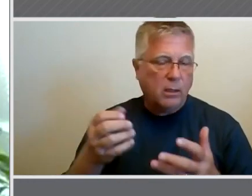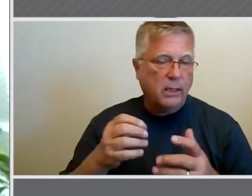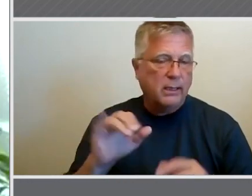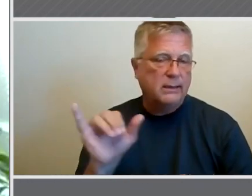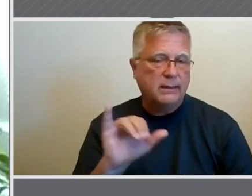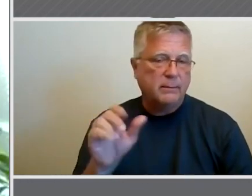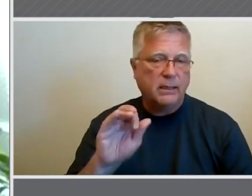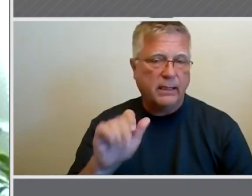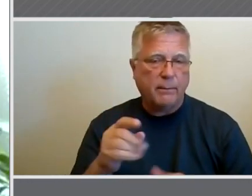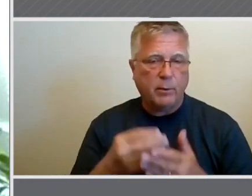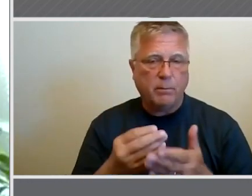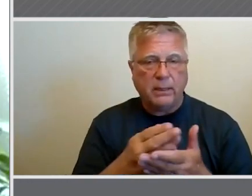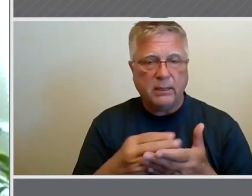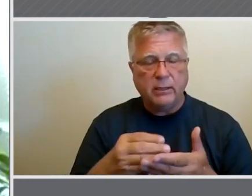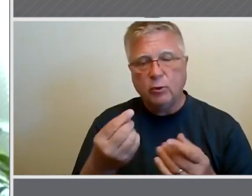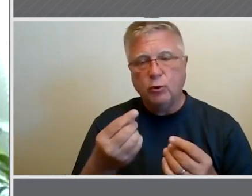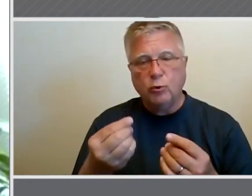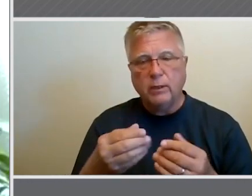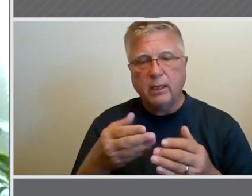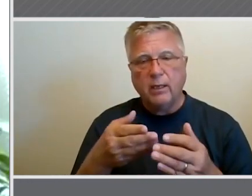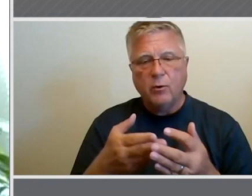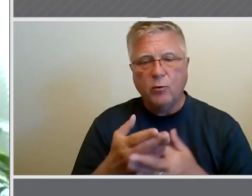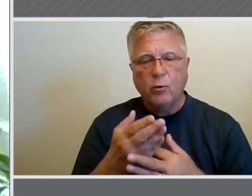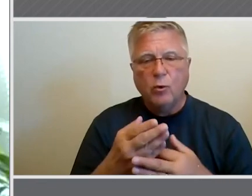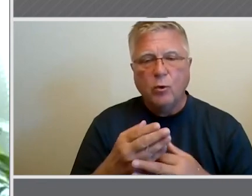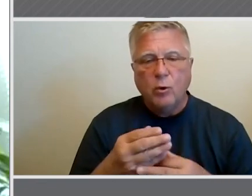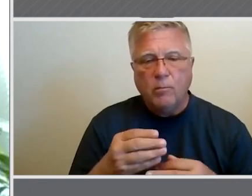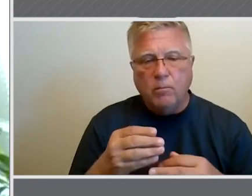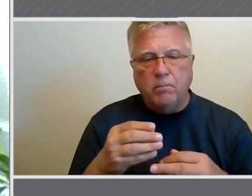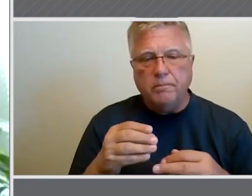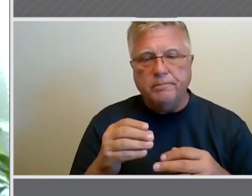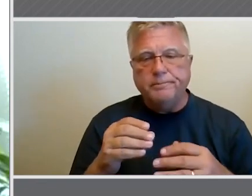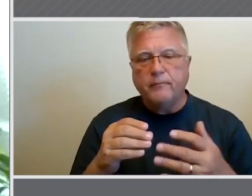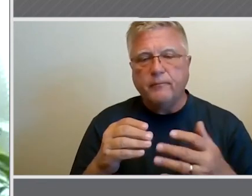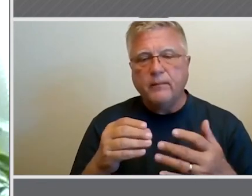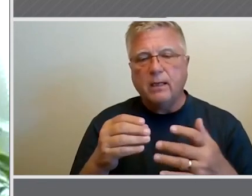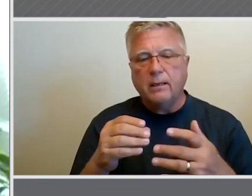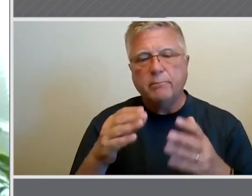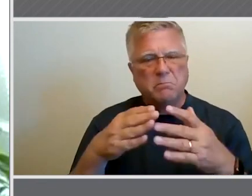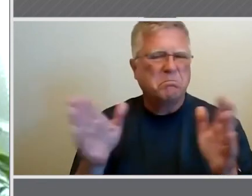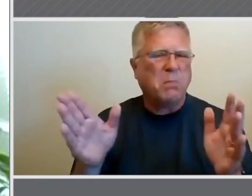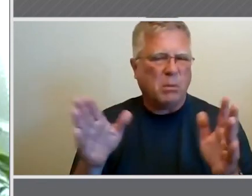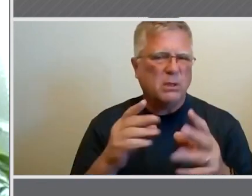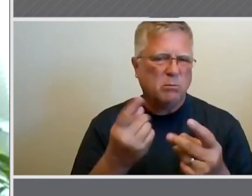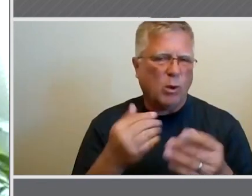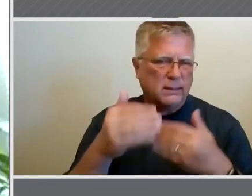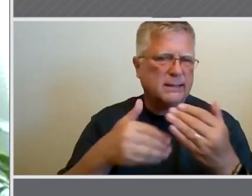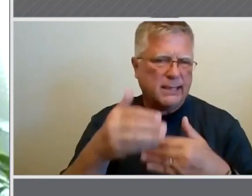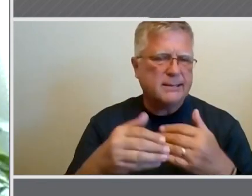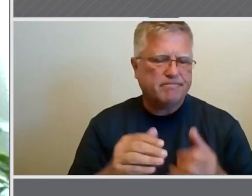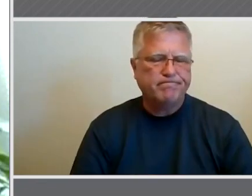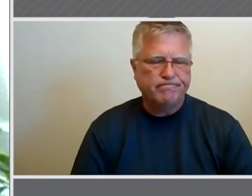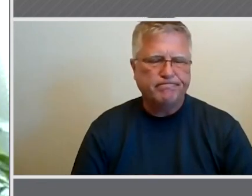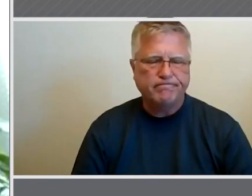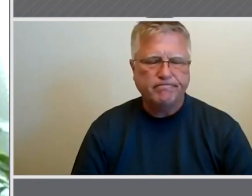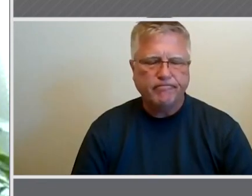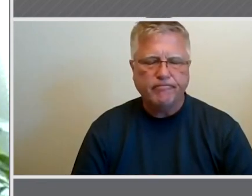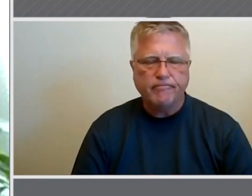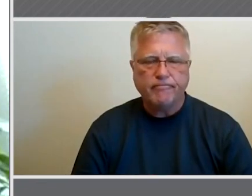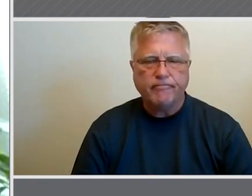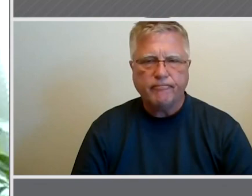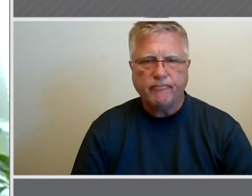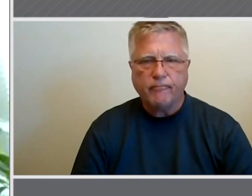funds need to be budgeted through a public process